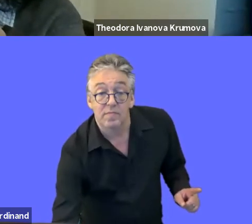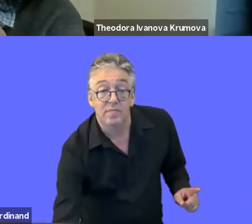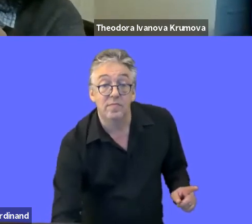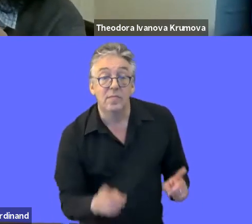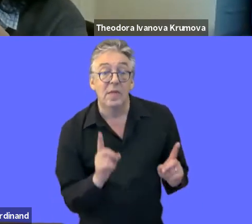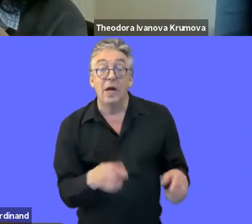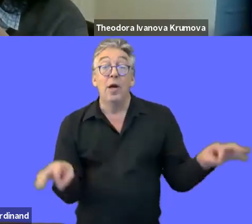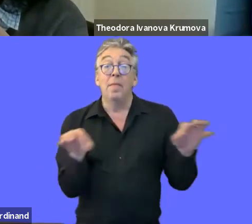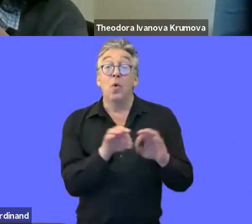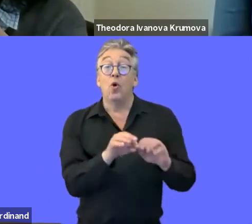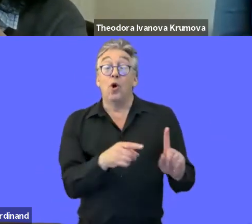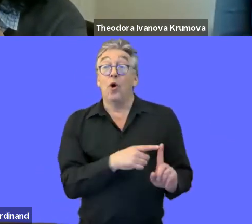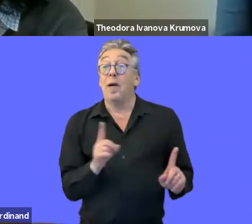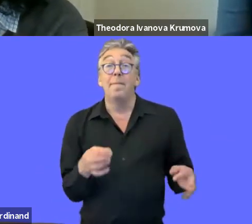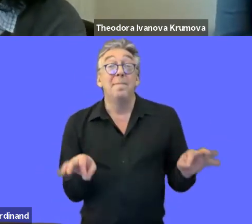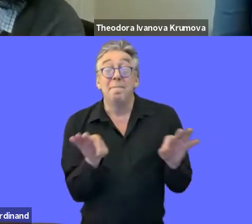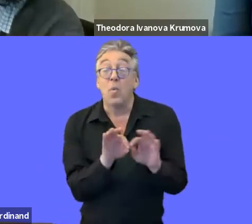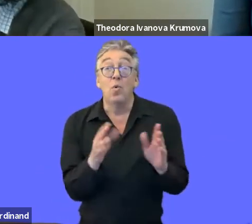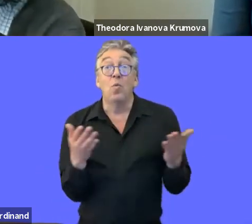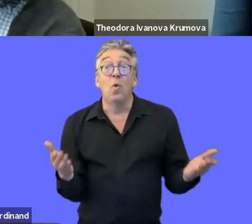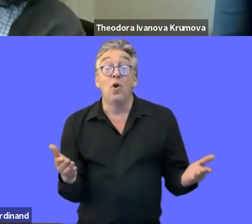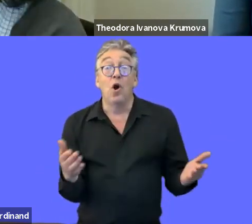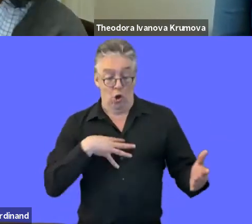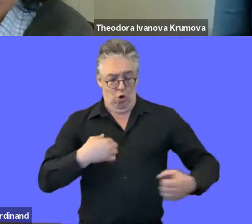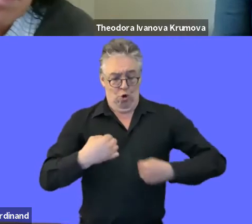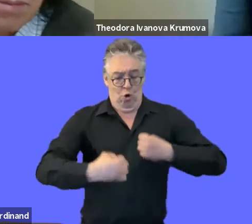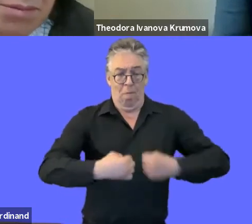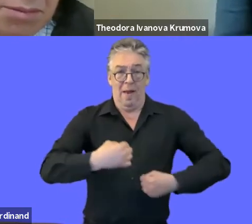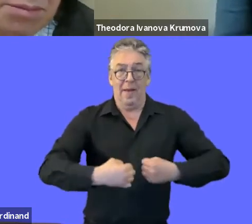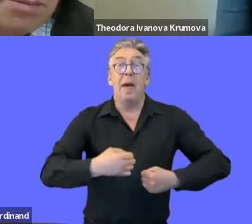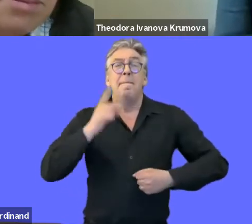administrative and/or judicial must be exhausted